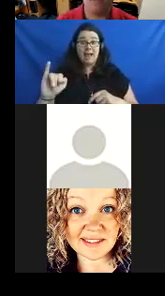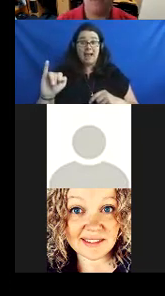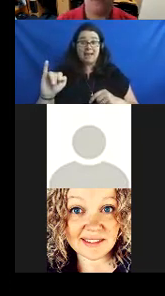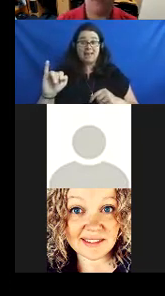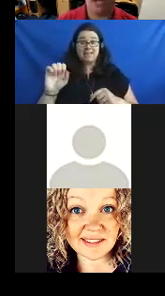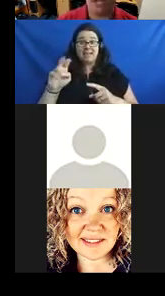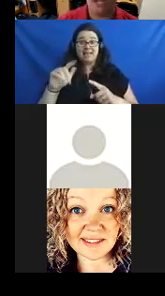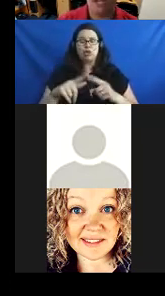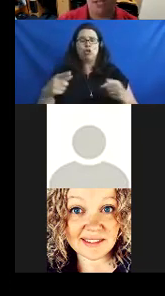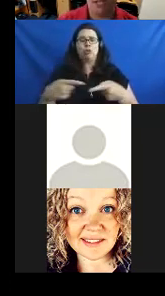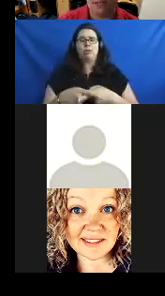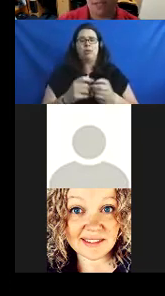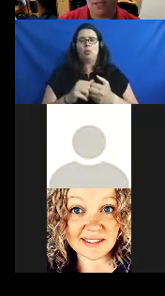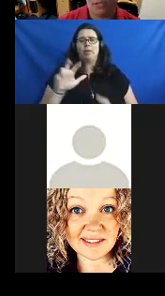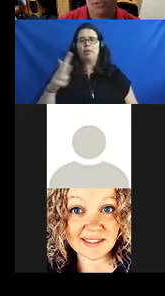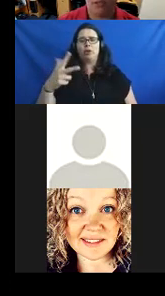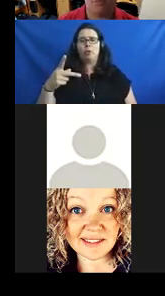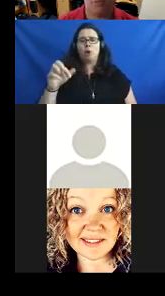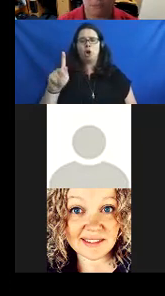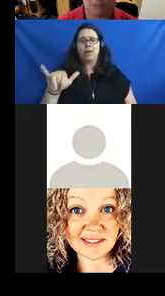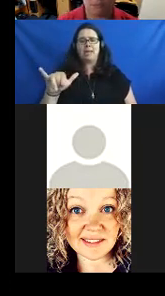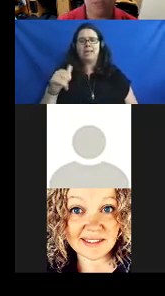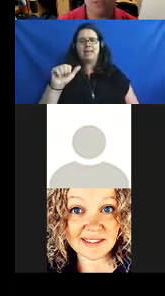THIRD-PARTY ASSISTIVE TECHNOLOGY SOFTWARE.